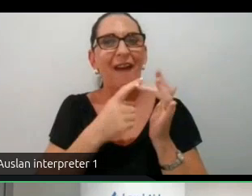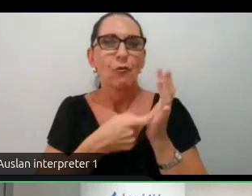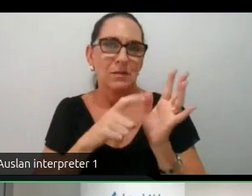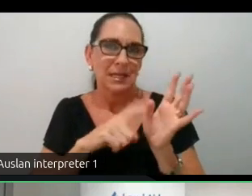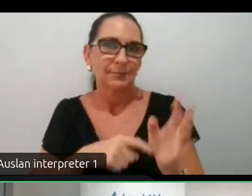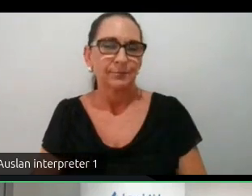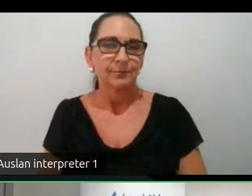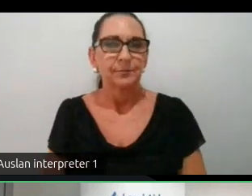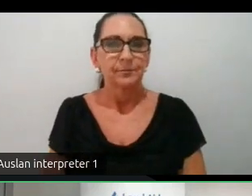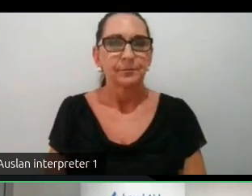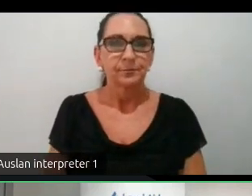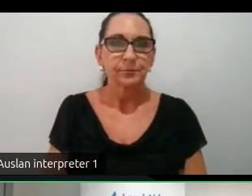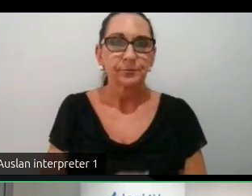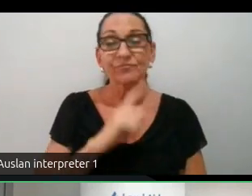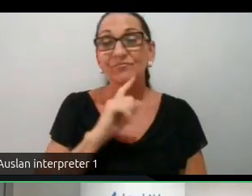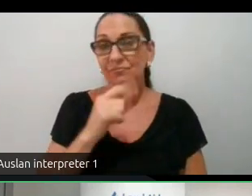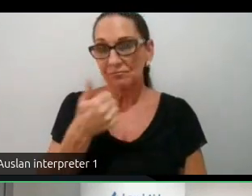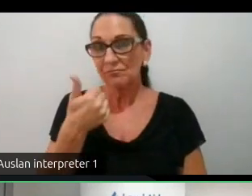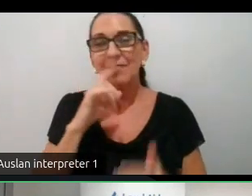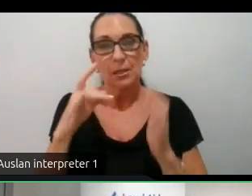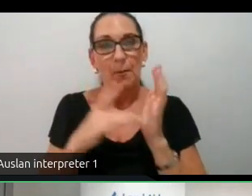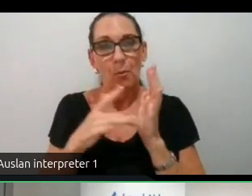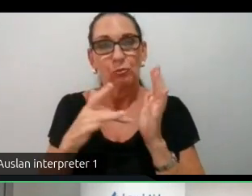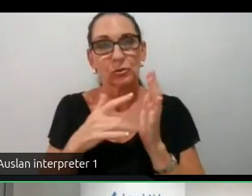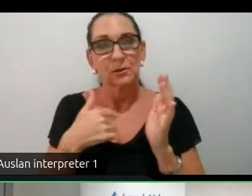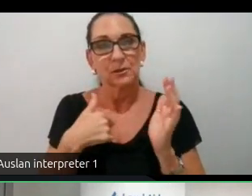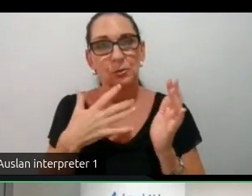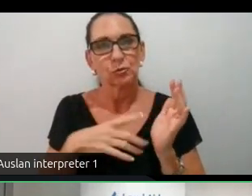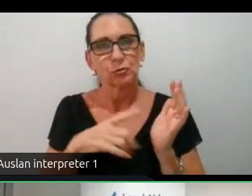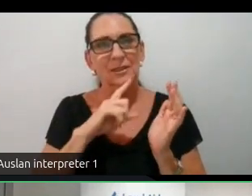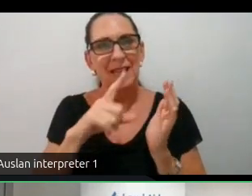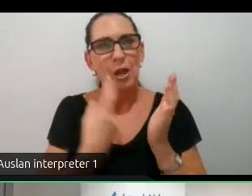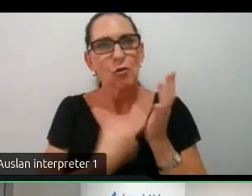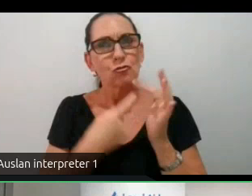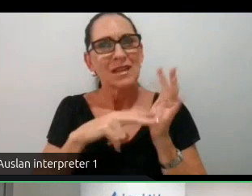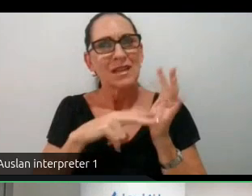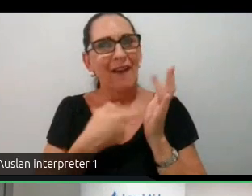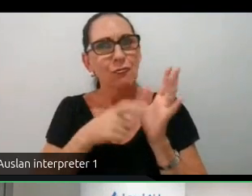this disaster. But I guess it's also important to say at that point though that recovery could take